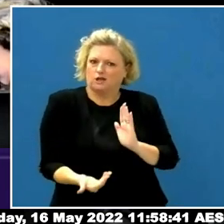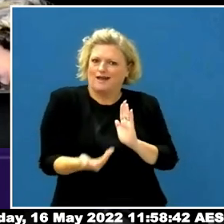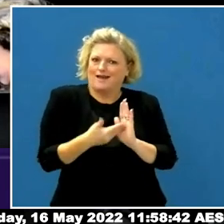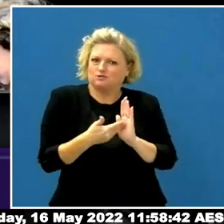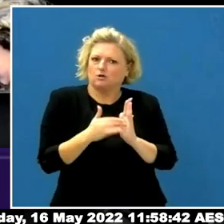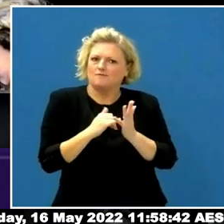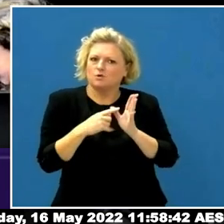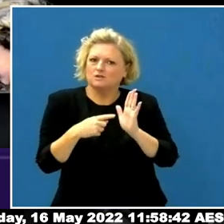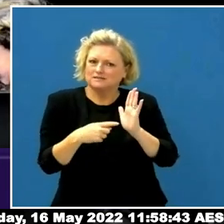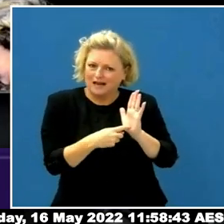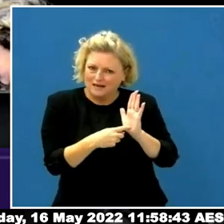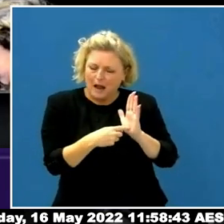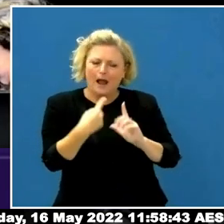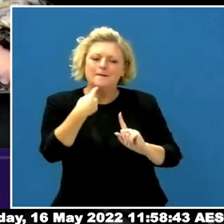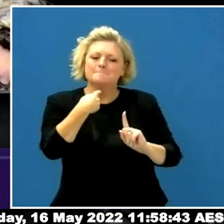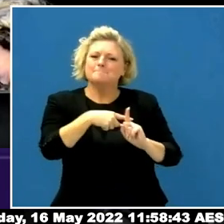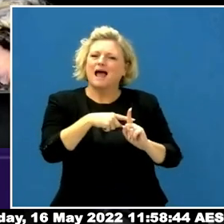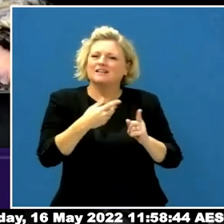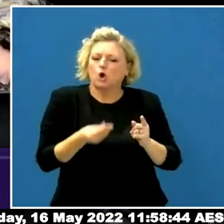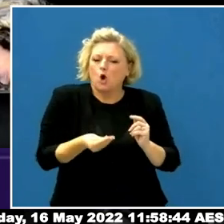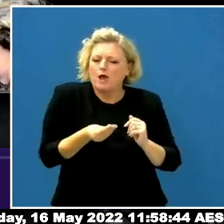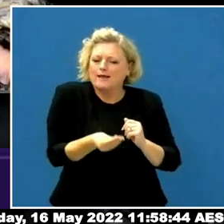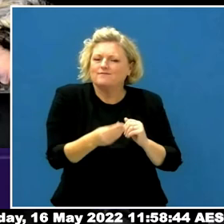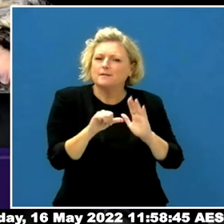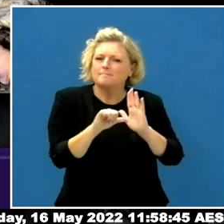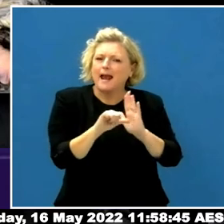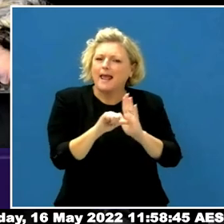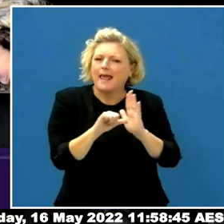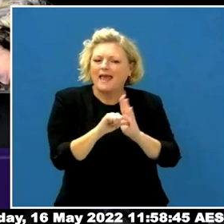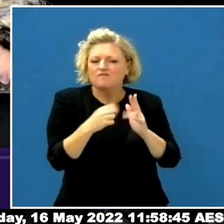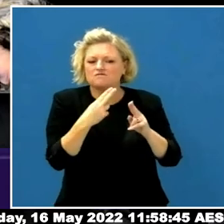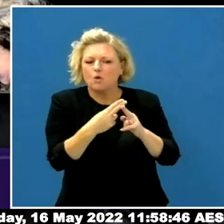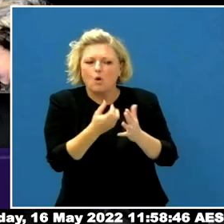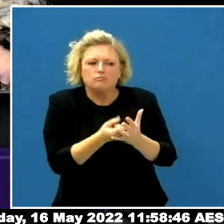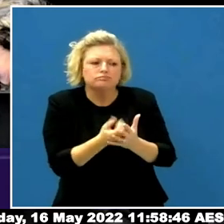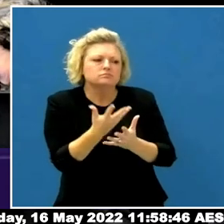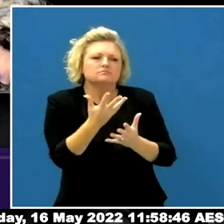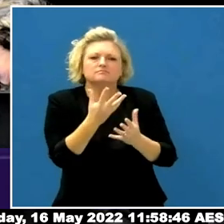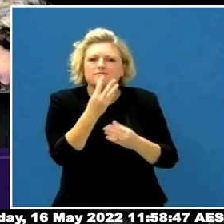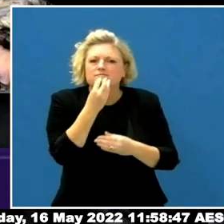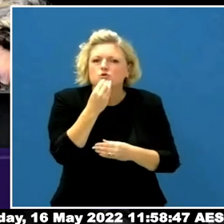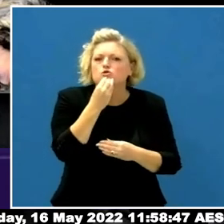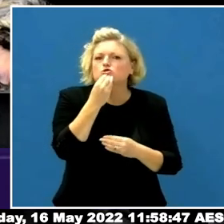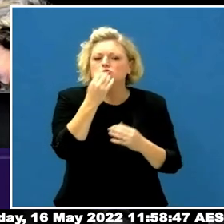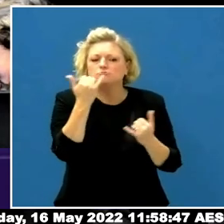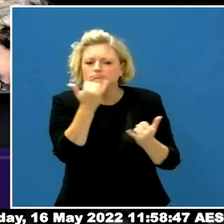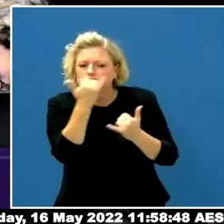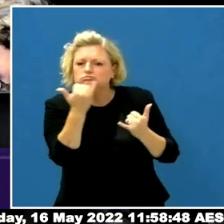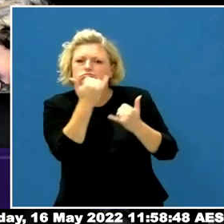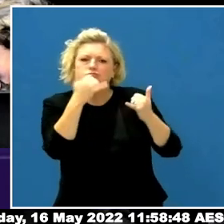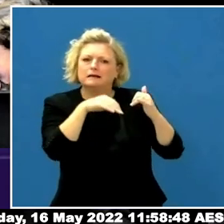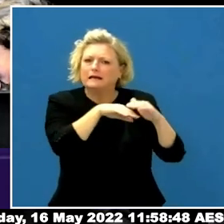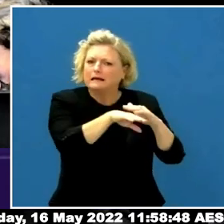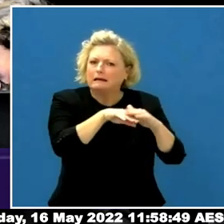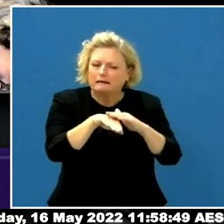gave him spending money or - for the activity or whatever he- Entrance fees, depending on what they were up to.